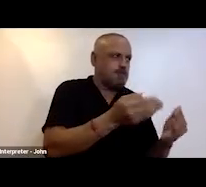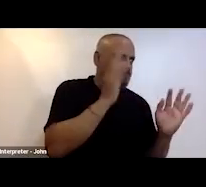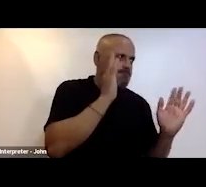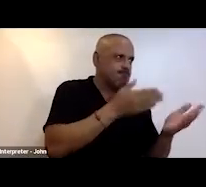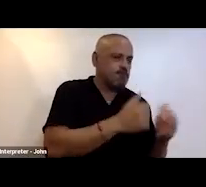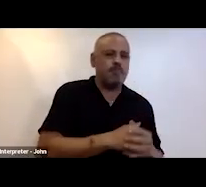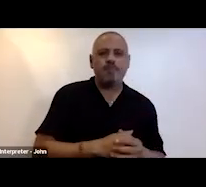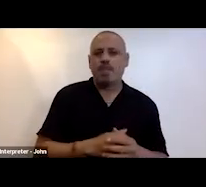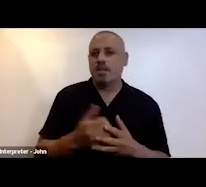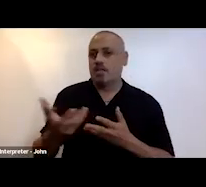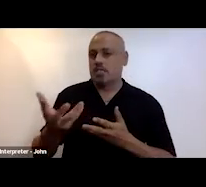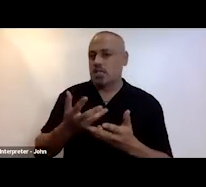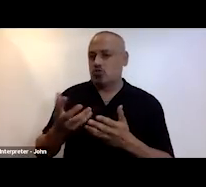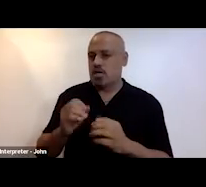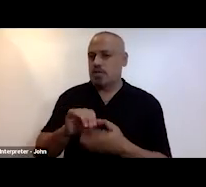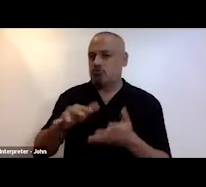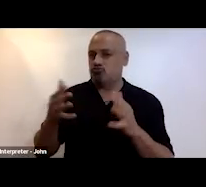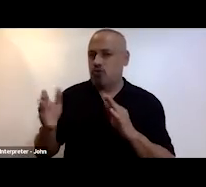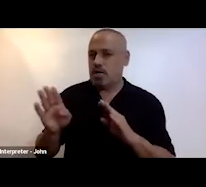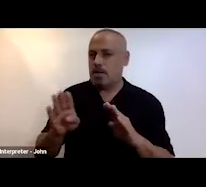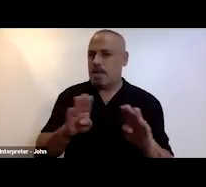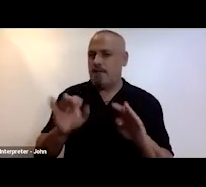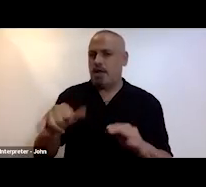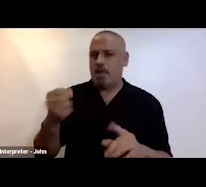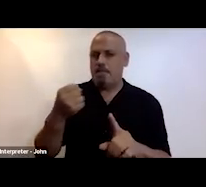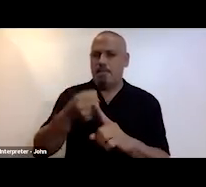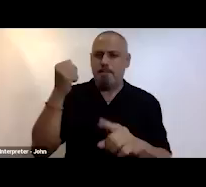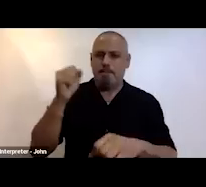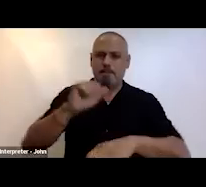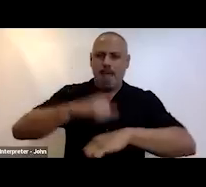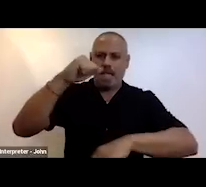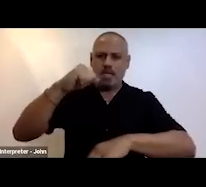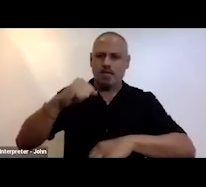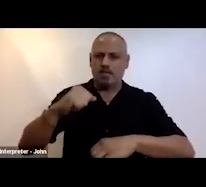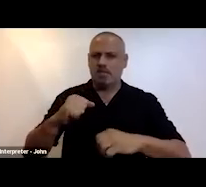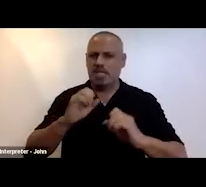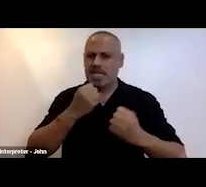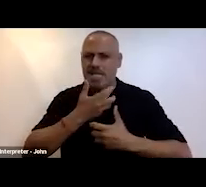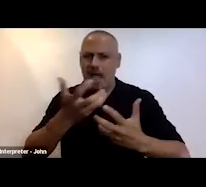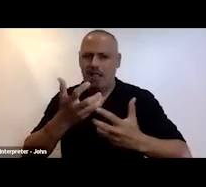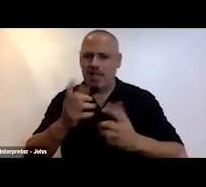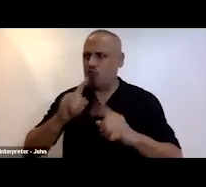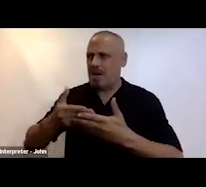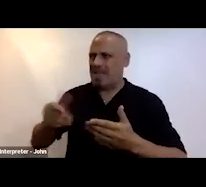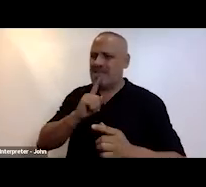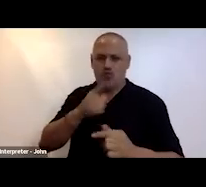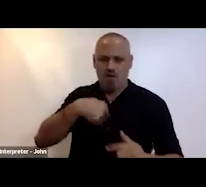They may engage in disruptive behaviors like banging, yelling, responding to things that aren't real to us, and I say real to us intentionally